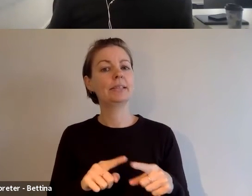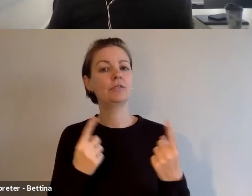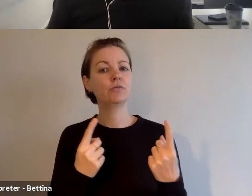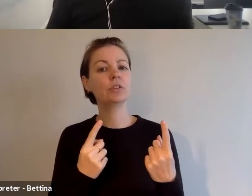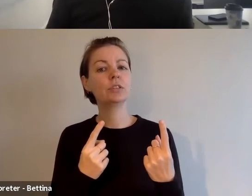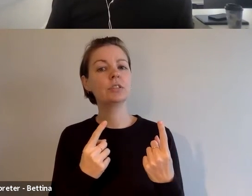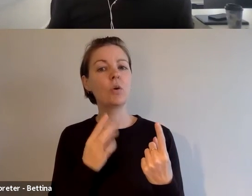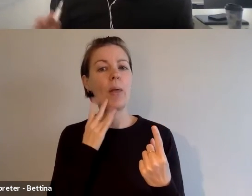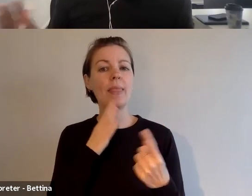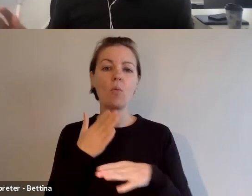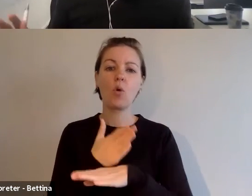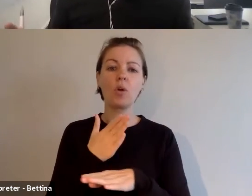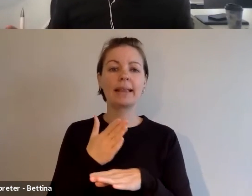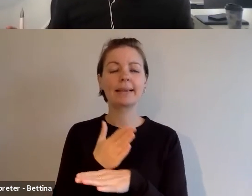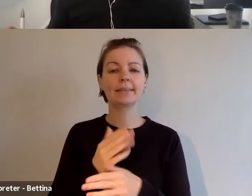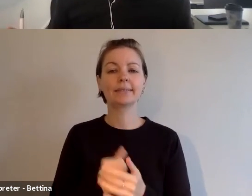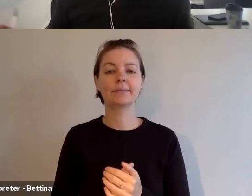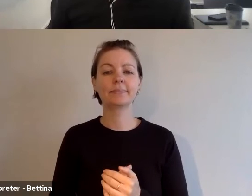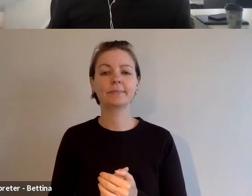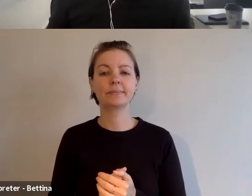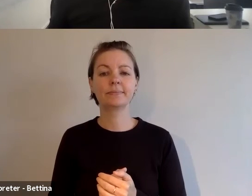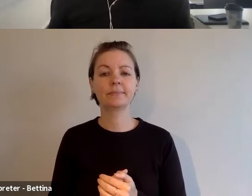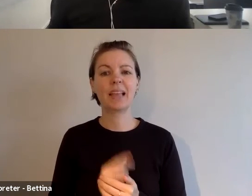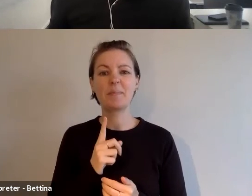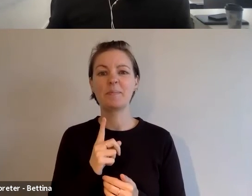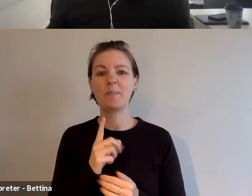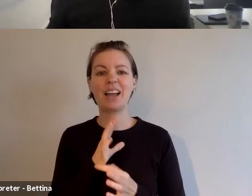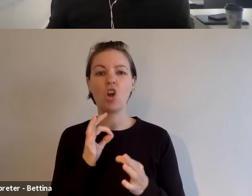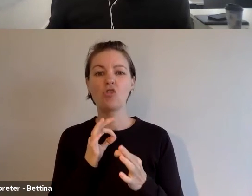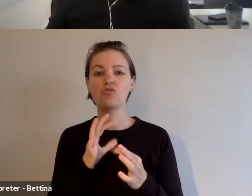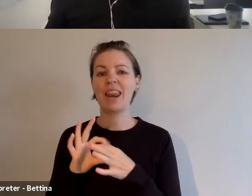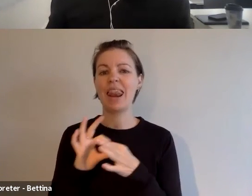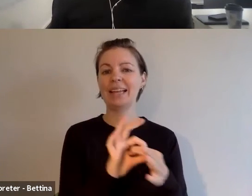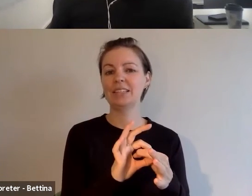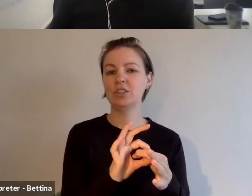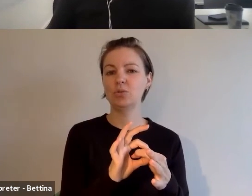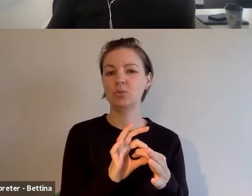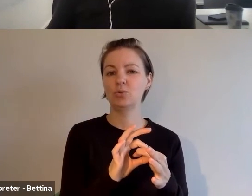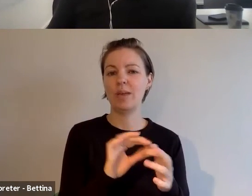It wasn't necessarily something we say correlates.